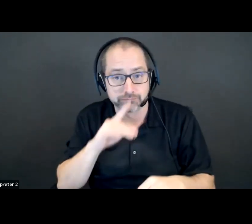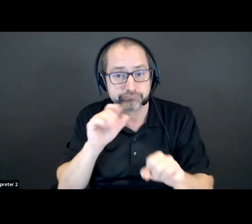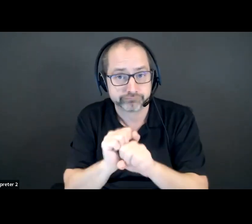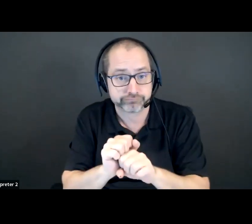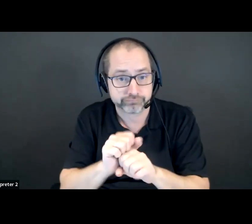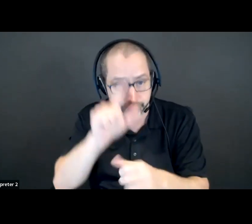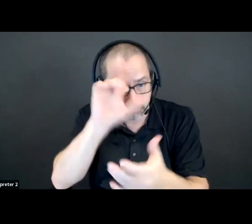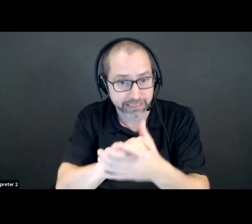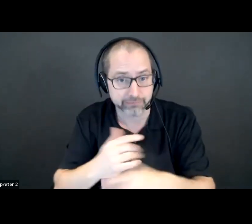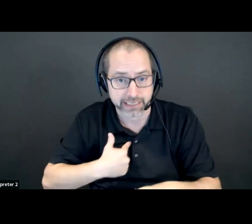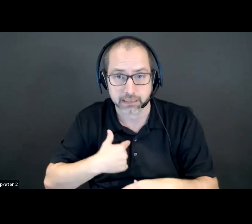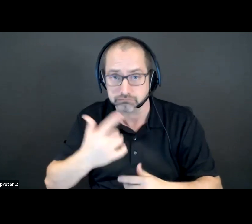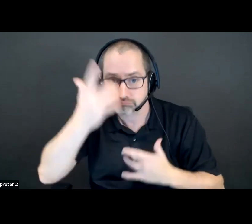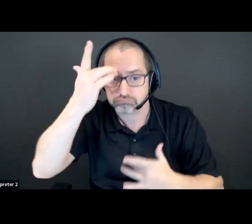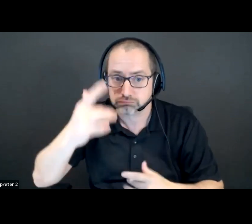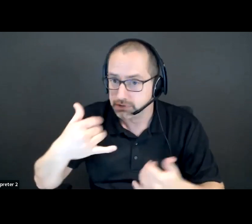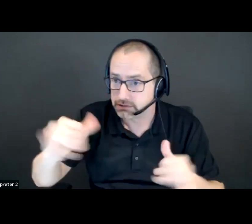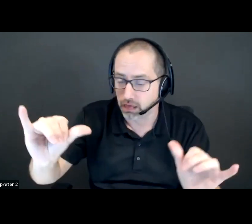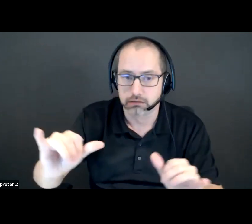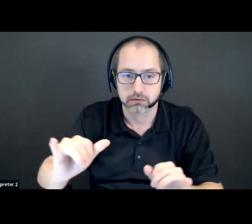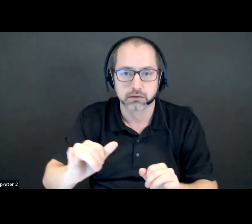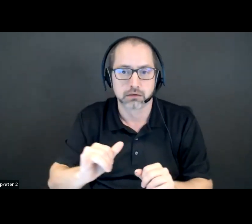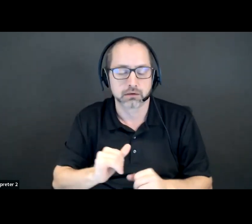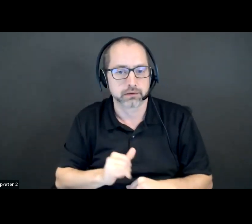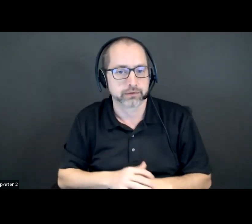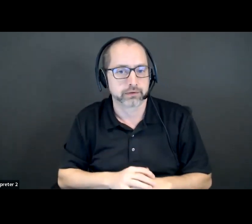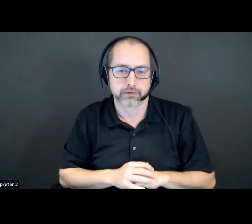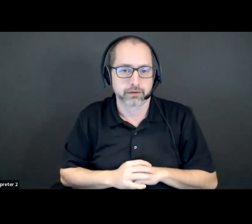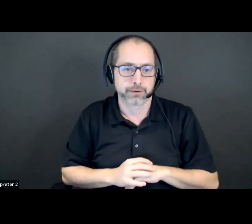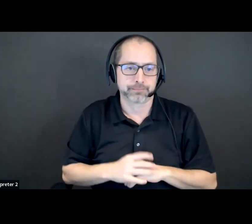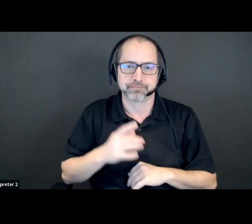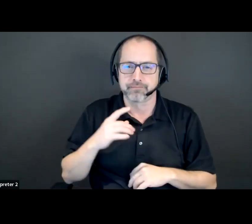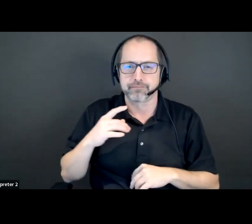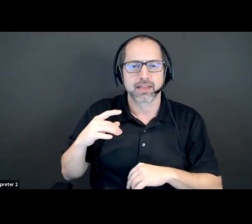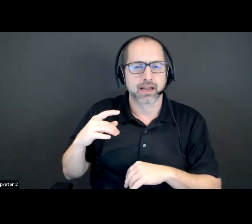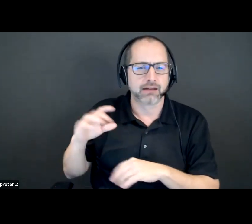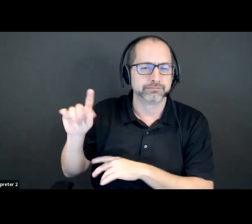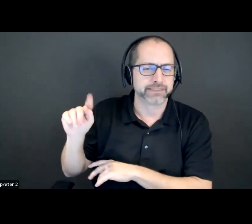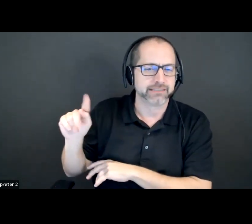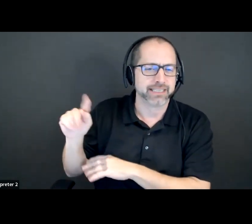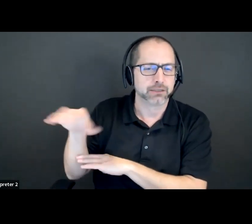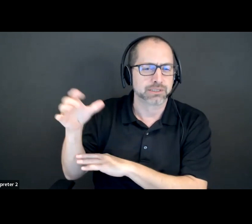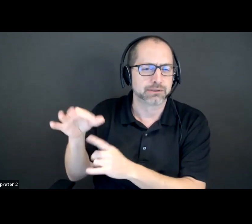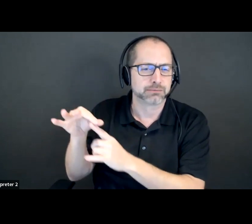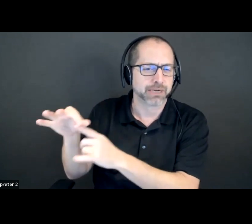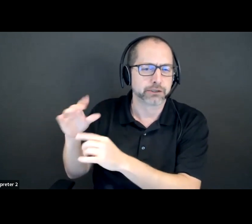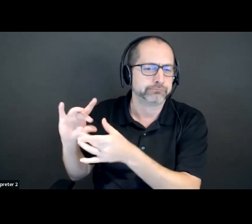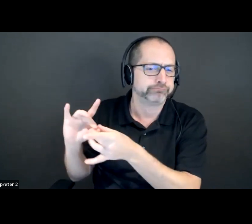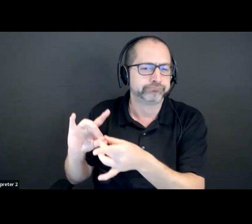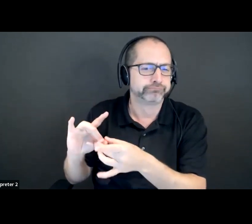There's an old Michael McIntyre Christmas special on parenting that I used to show all my maternity